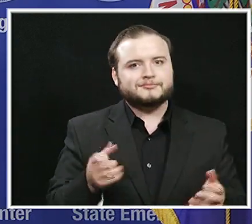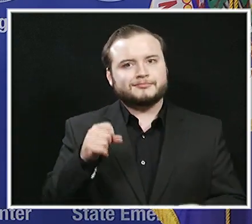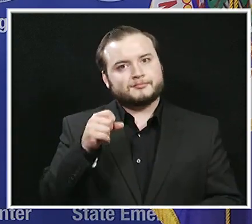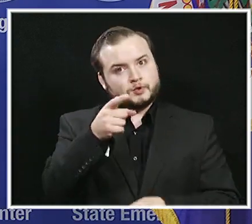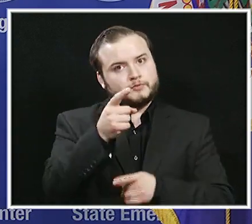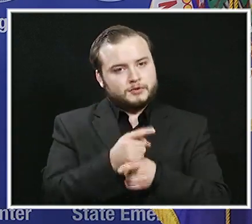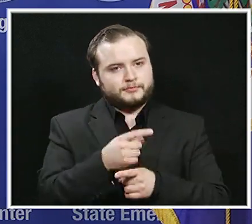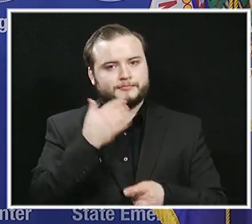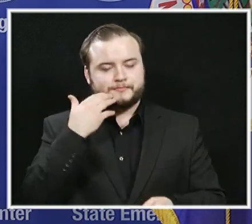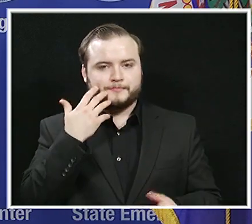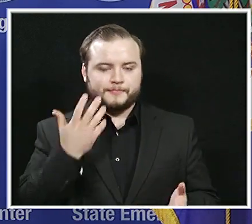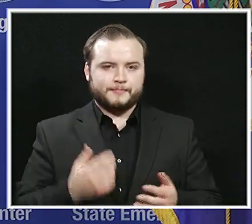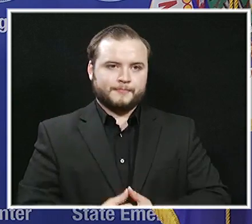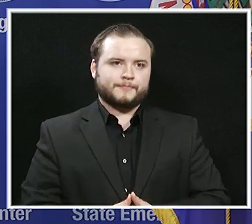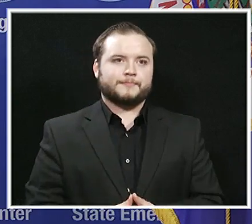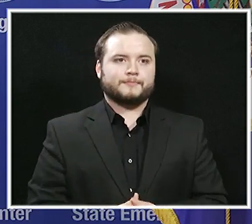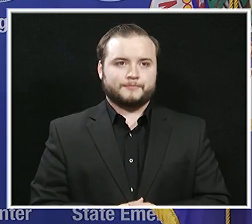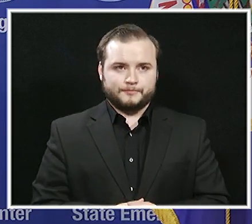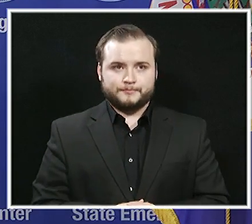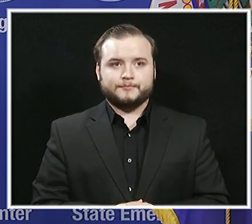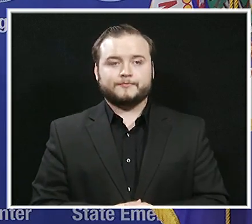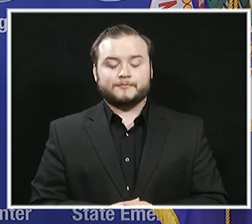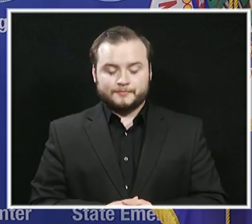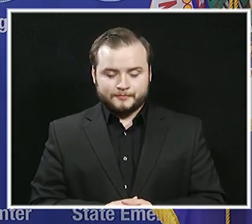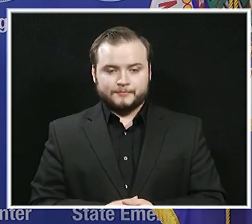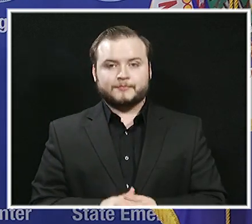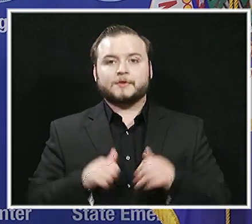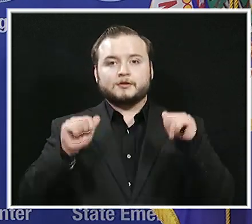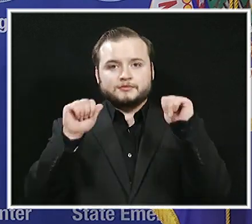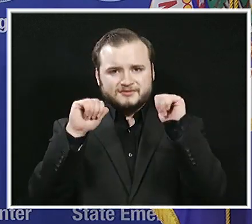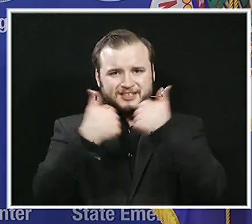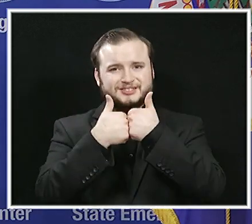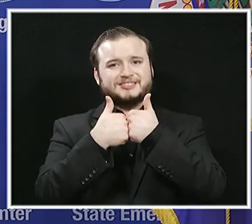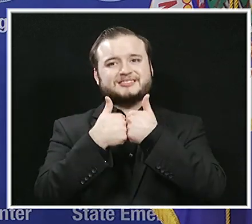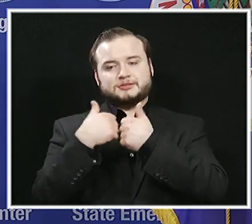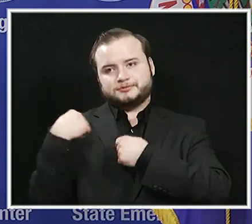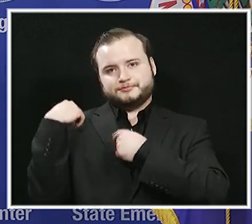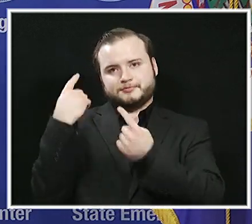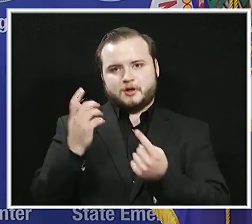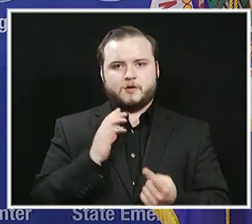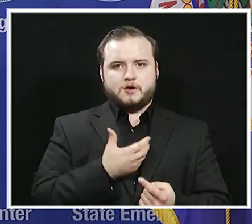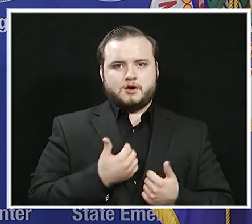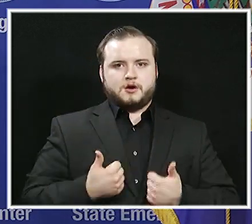So those businesses saying why can't I be open, you're right, we want to get there.